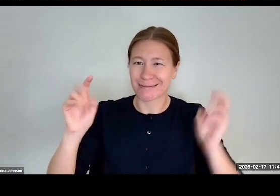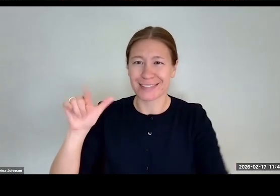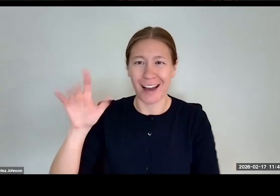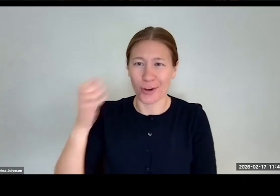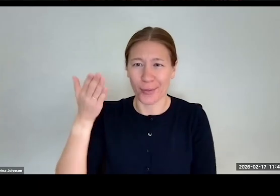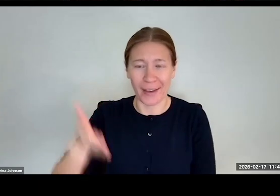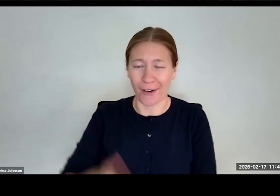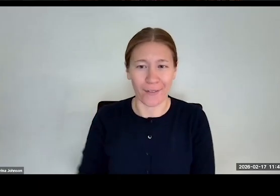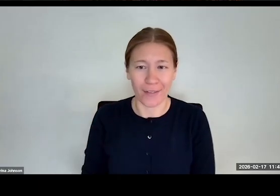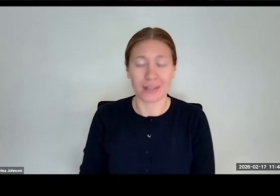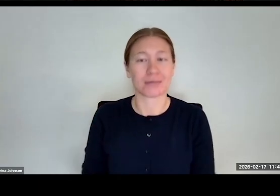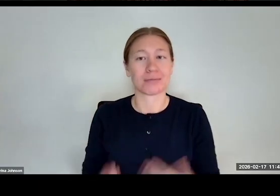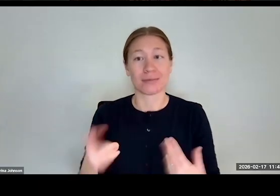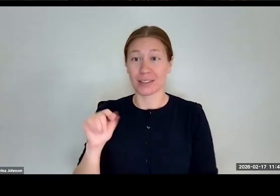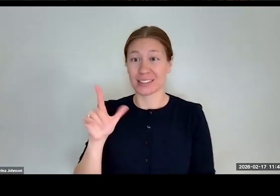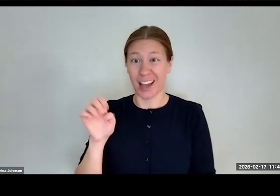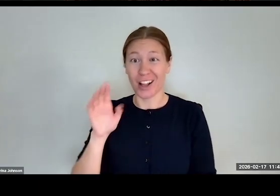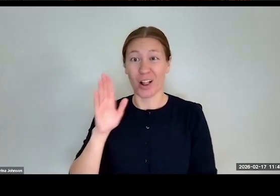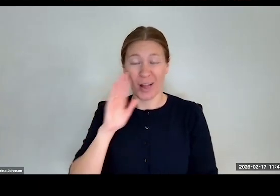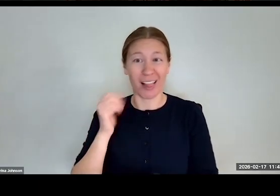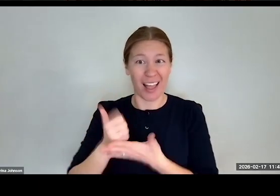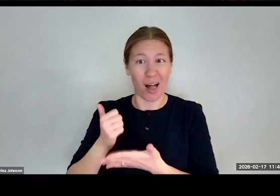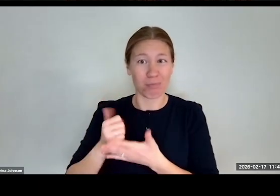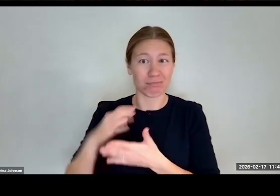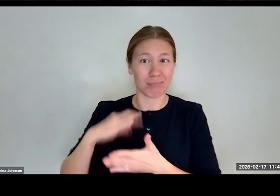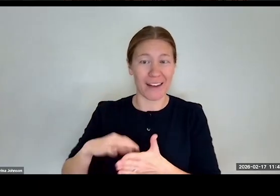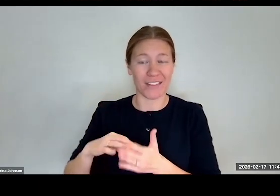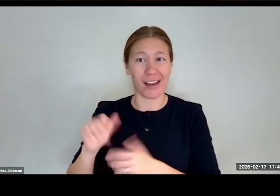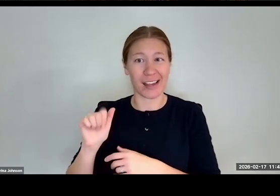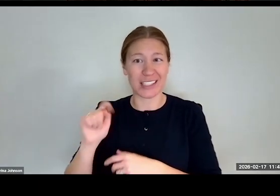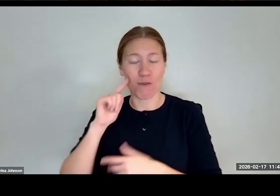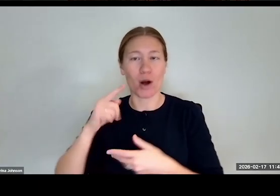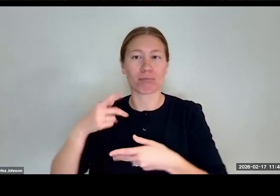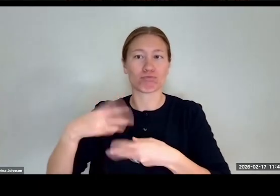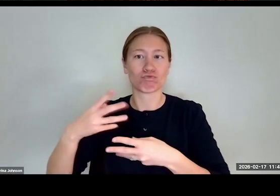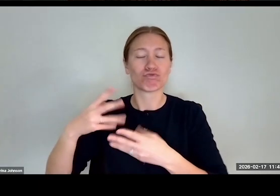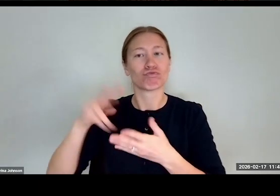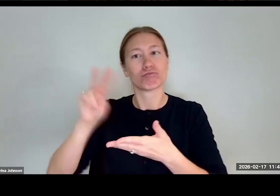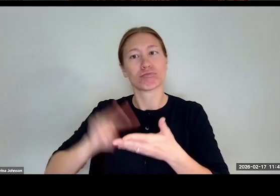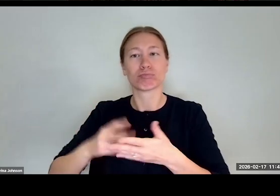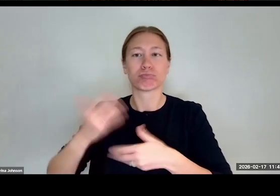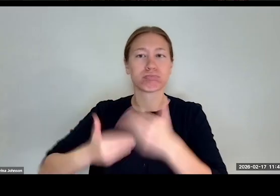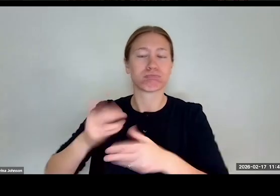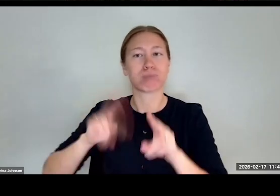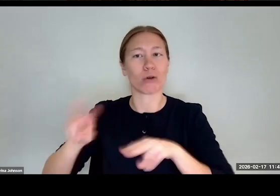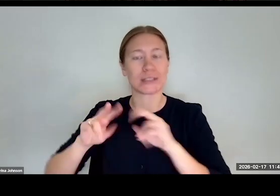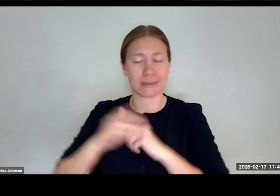Again, the titles are useful for browsing. The easiest way to add in a true slide title is through the accessibility assistant.